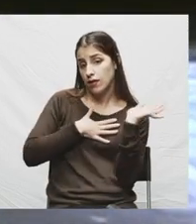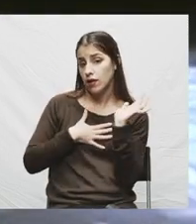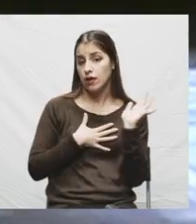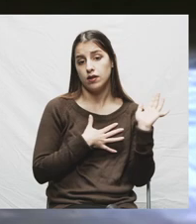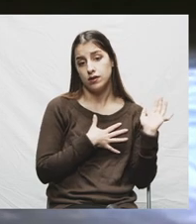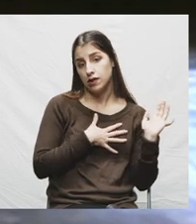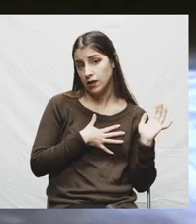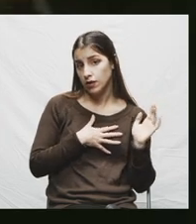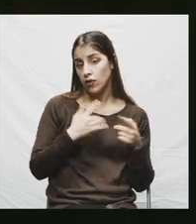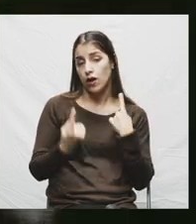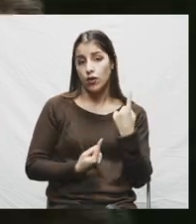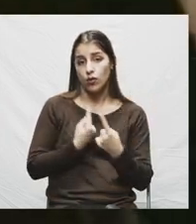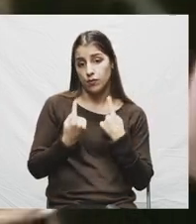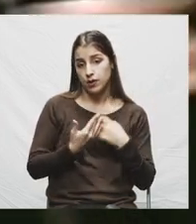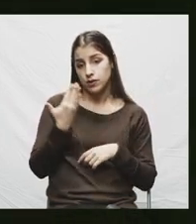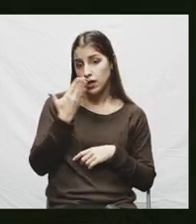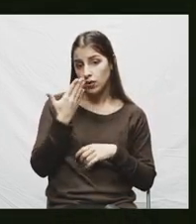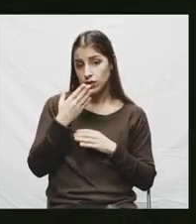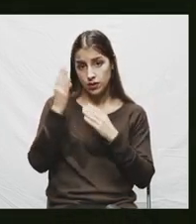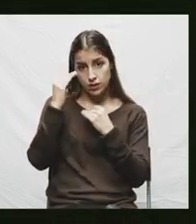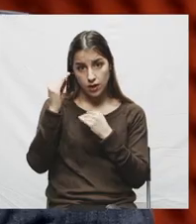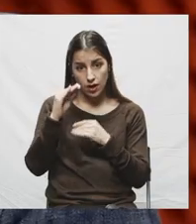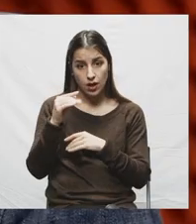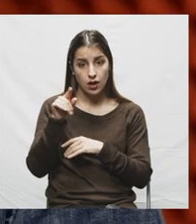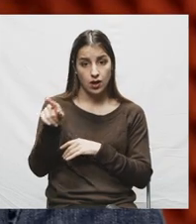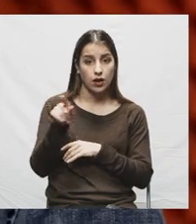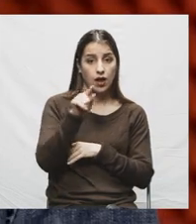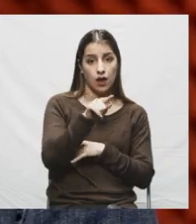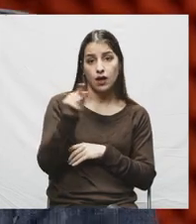… from Dance, combined with a few classes, at times here, at times there,